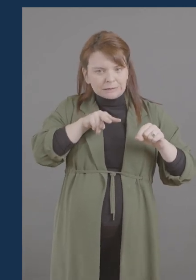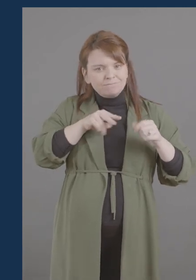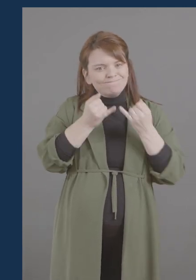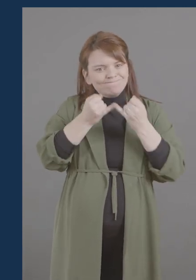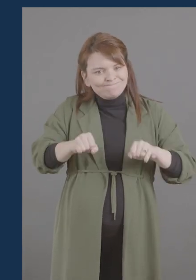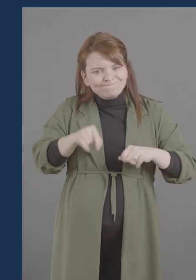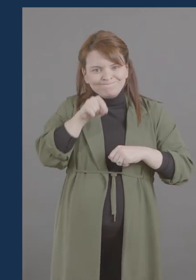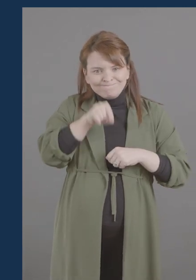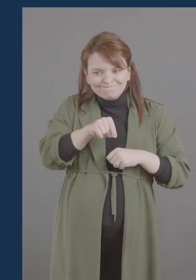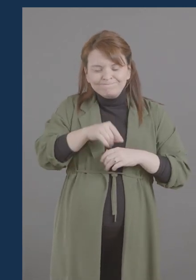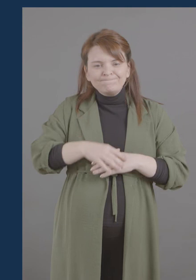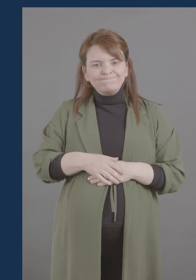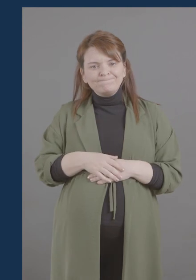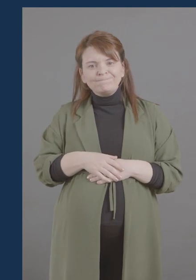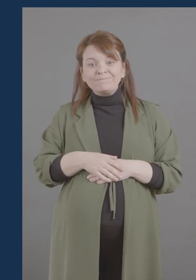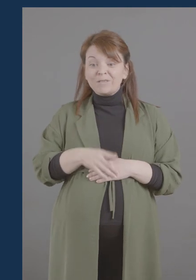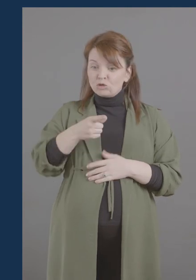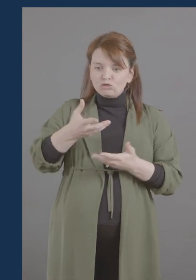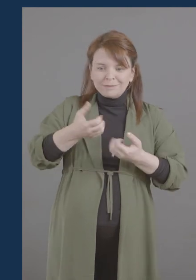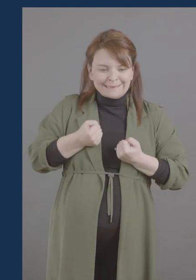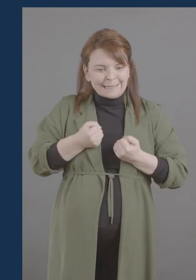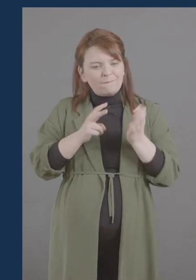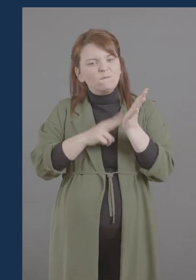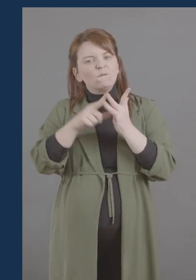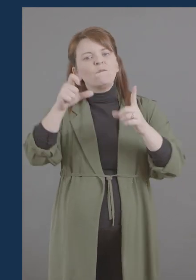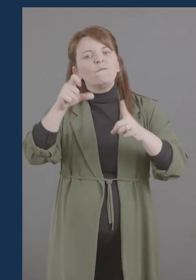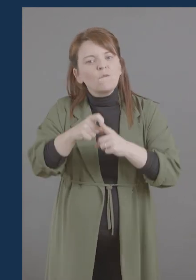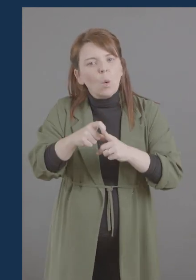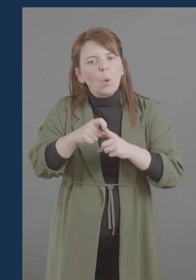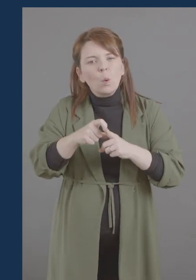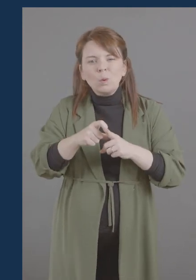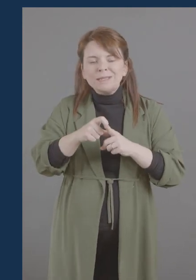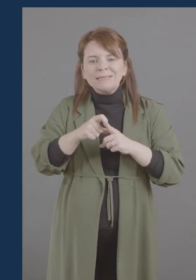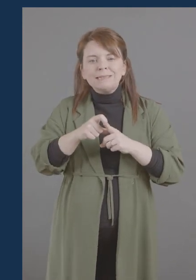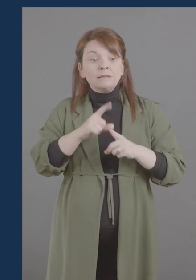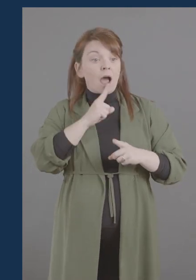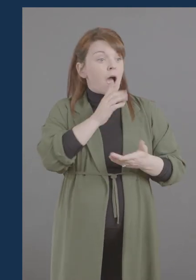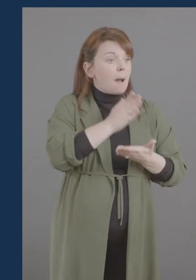a void result it's not possible to say if you had Coronavirus/Covid-19 when the test was done.